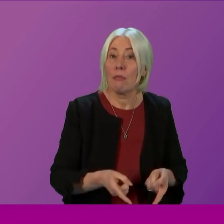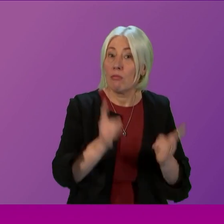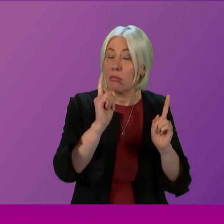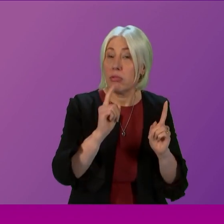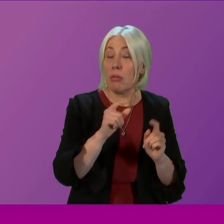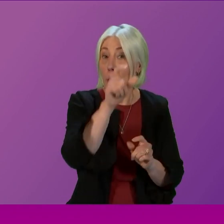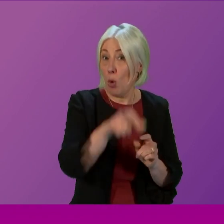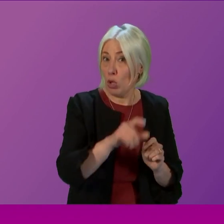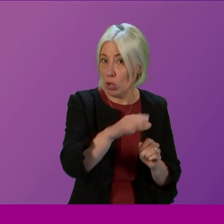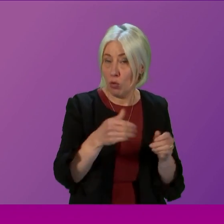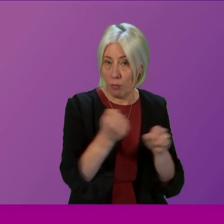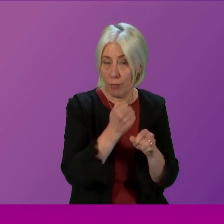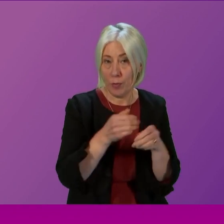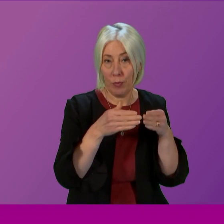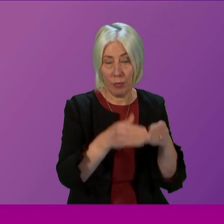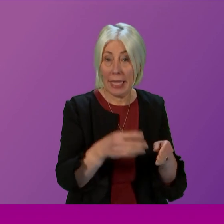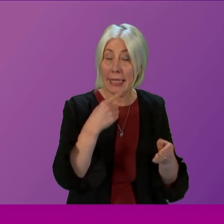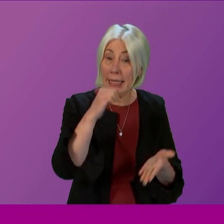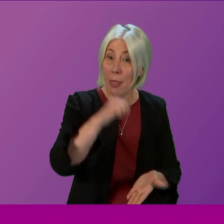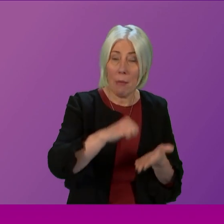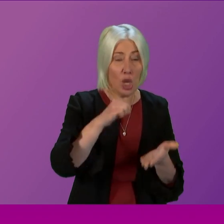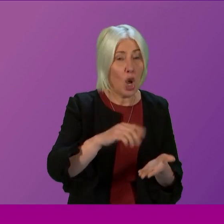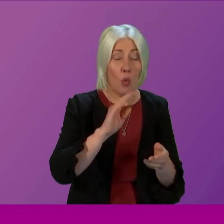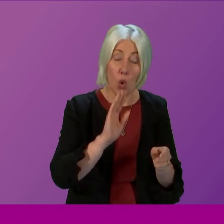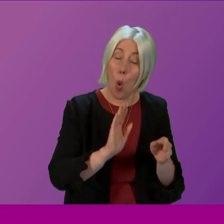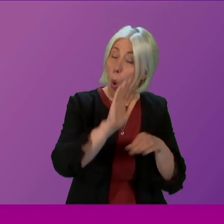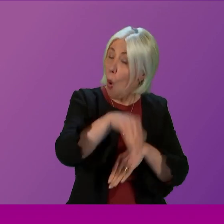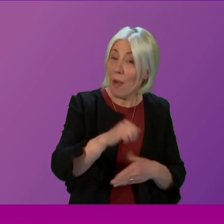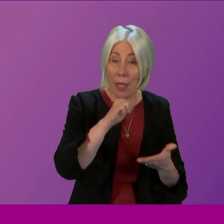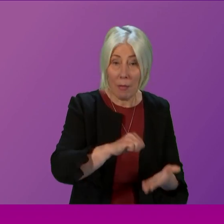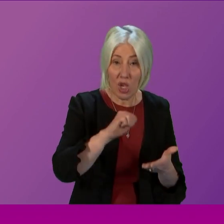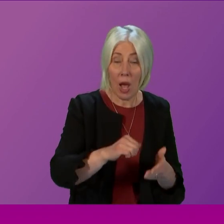He was clear that the budget would be exceeded and that vessel 802 would not be